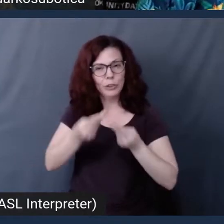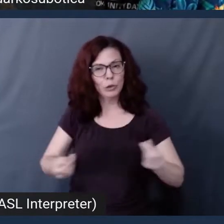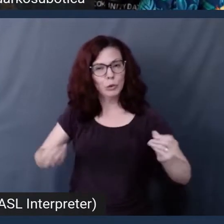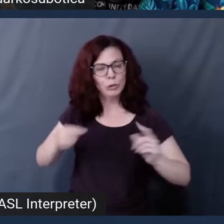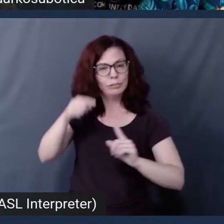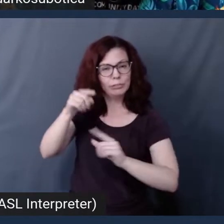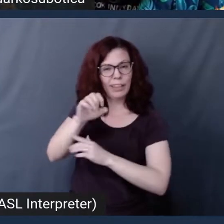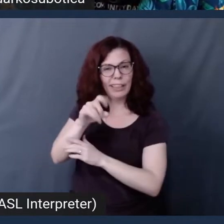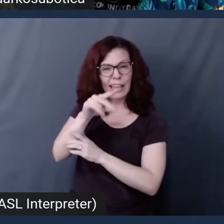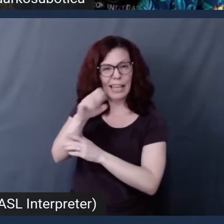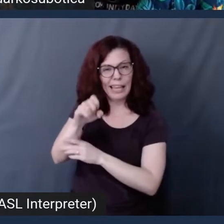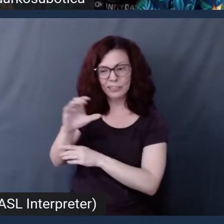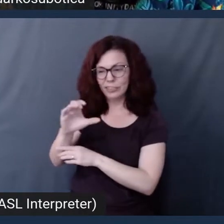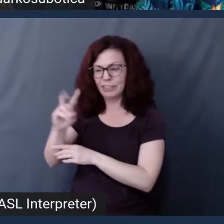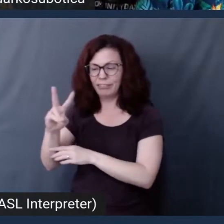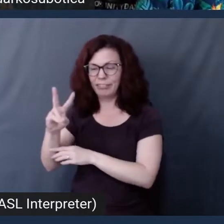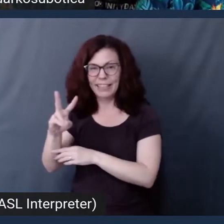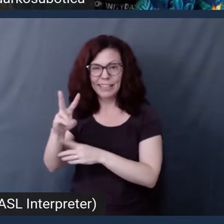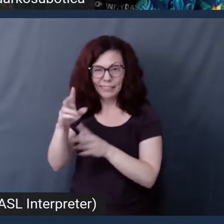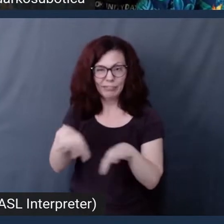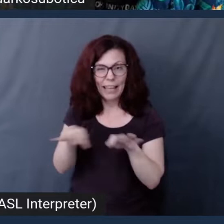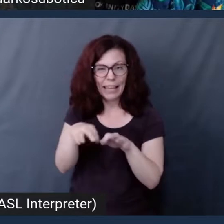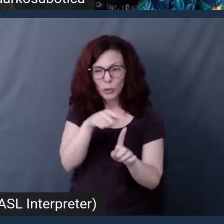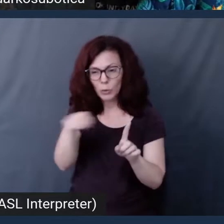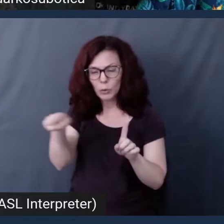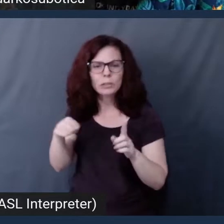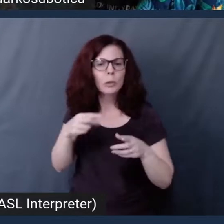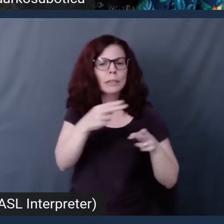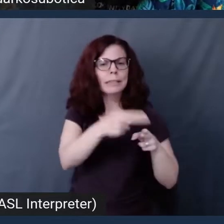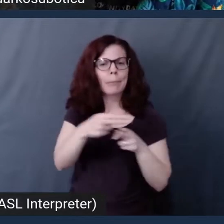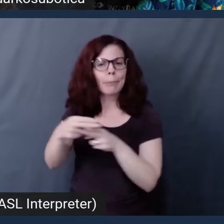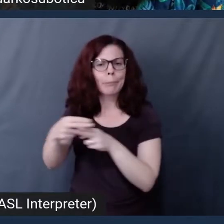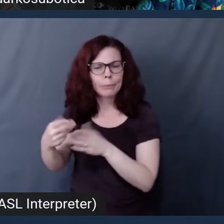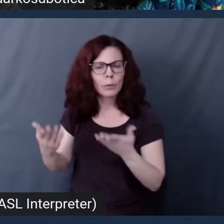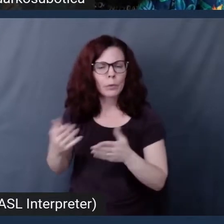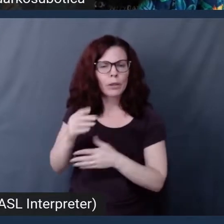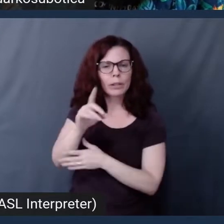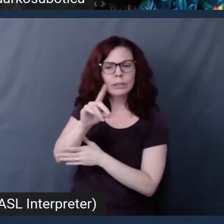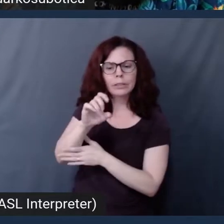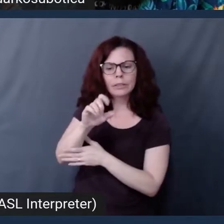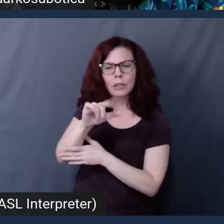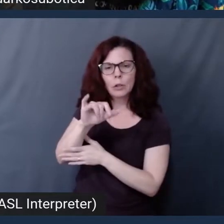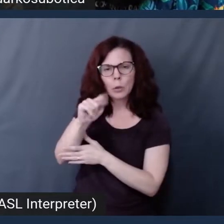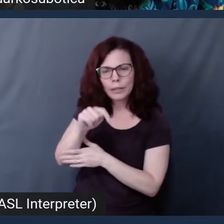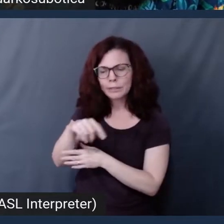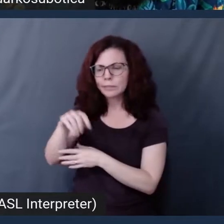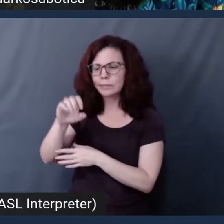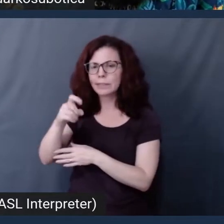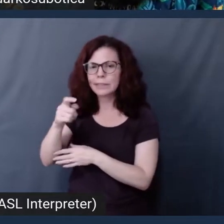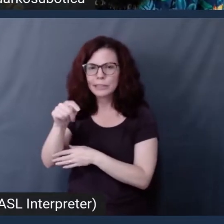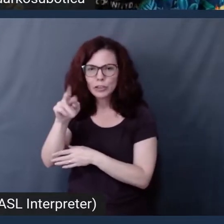So to name a few of our partners, we have partners such as Deloitte, Accenture, Pilot AI,